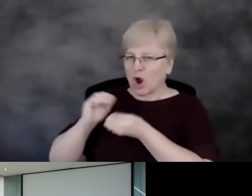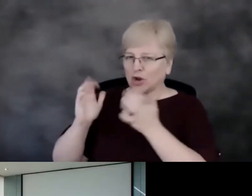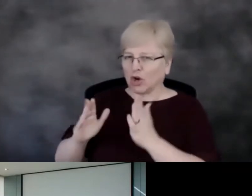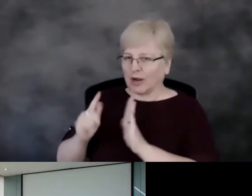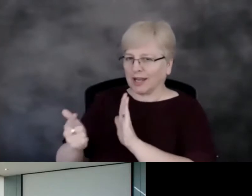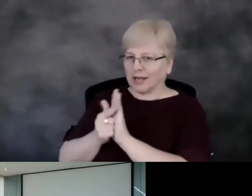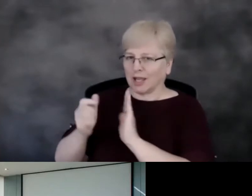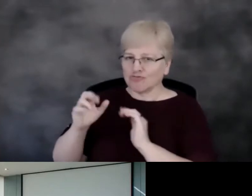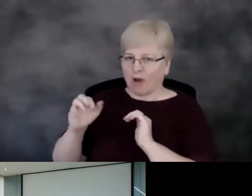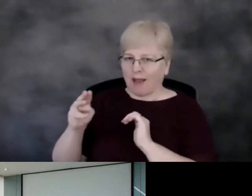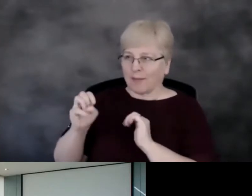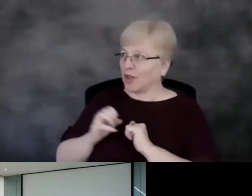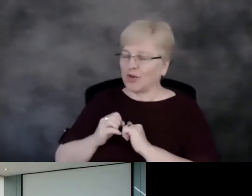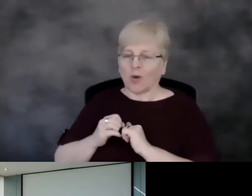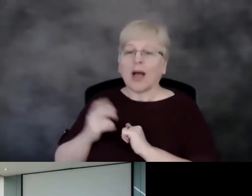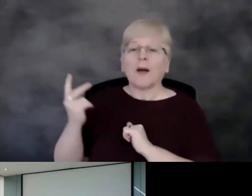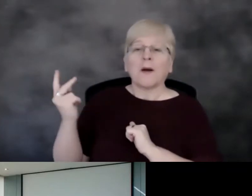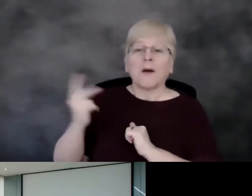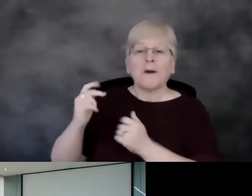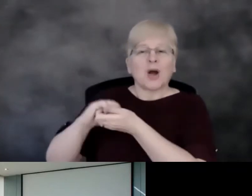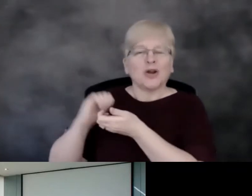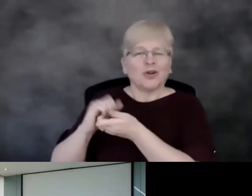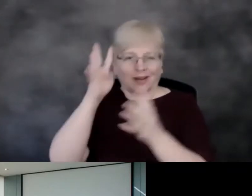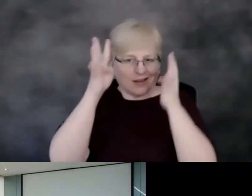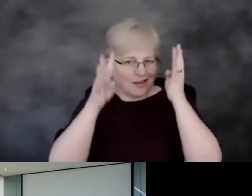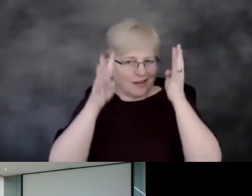in so many things that we've been able to do together. Robert.